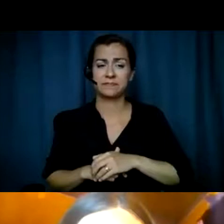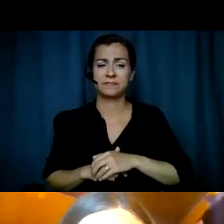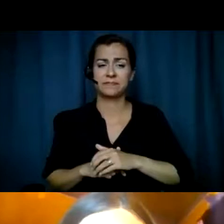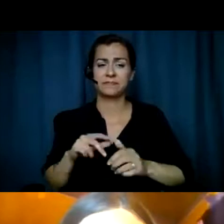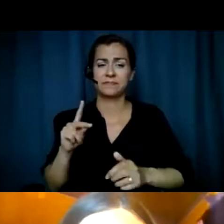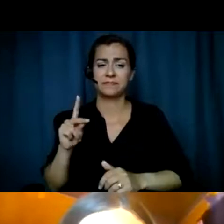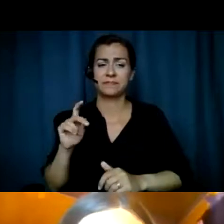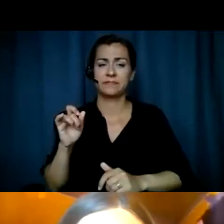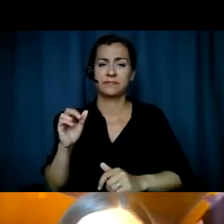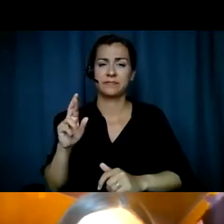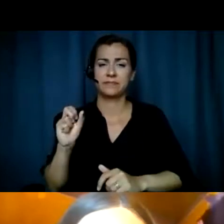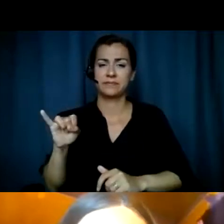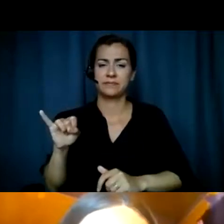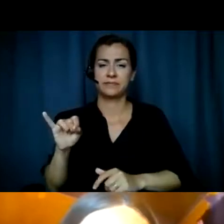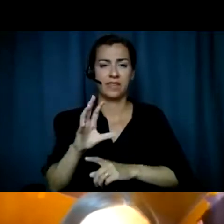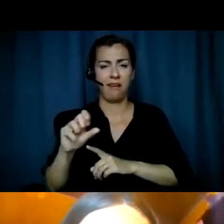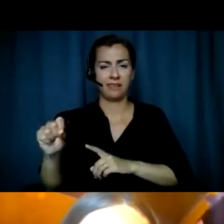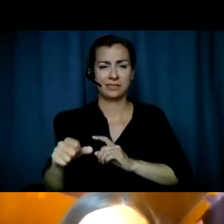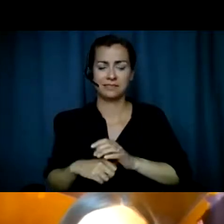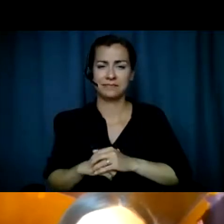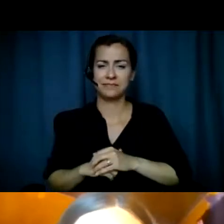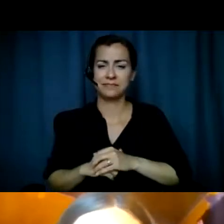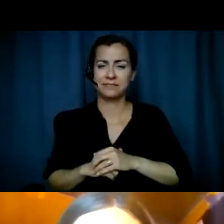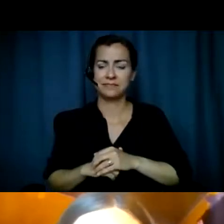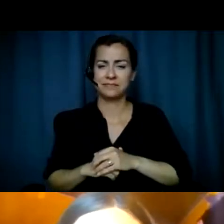need to register a certain amount of time ahead